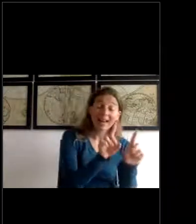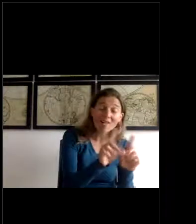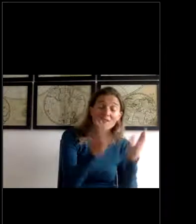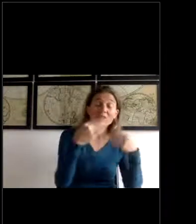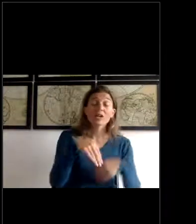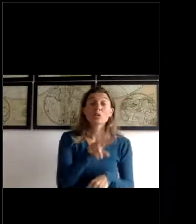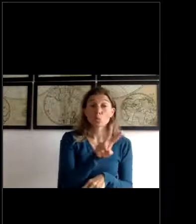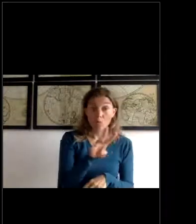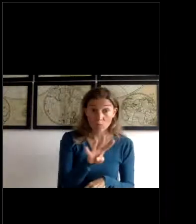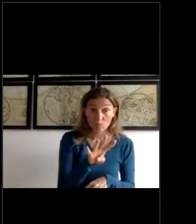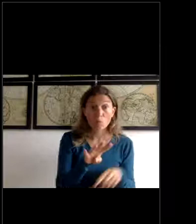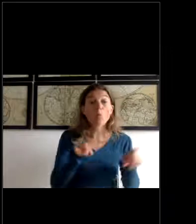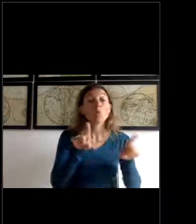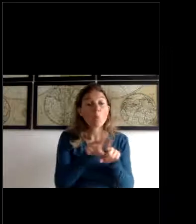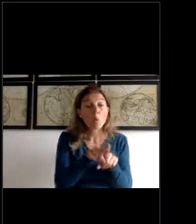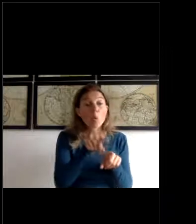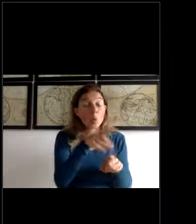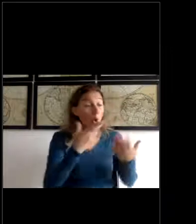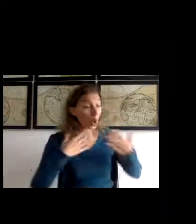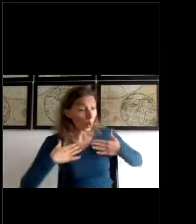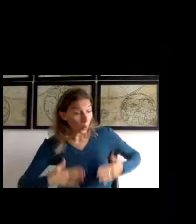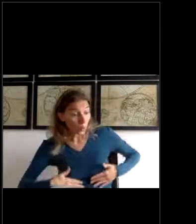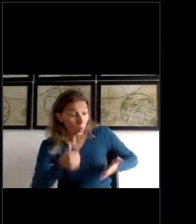looking at humanitarian emergencies and education.